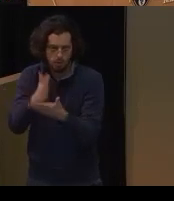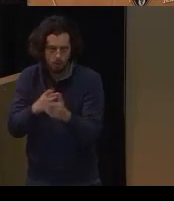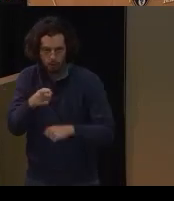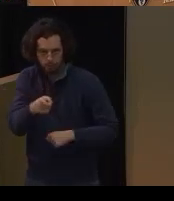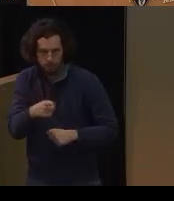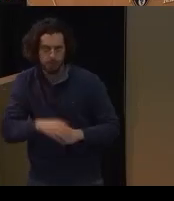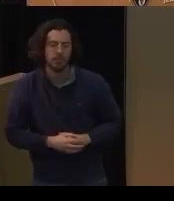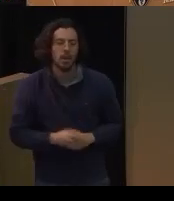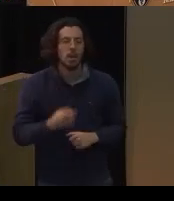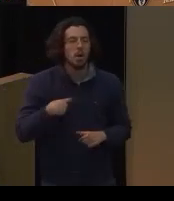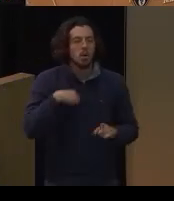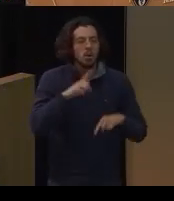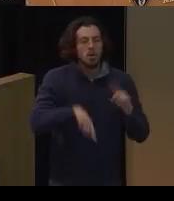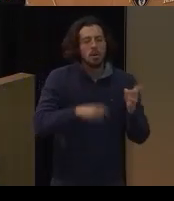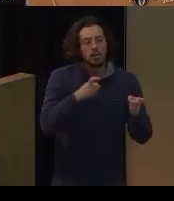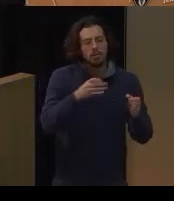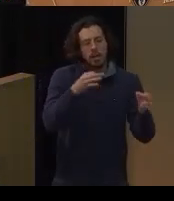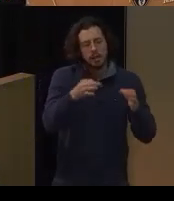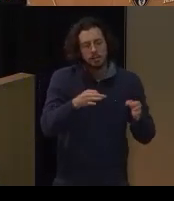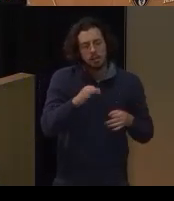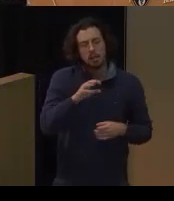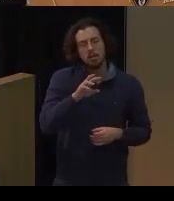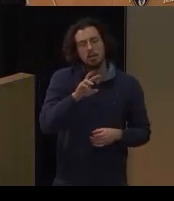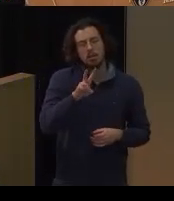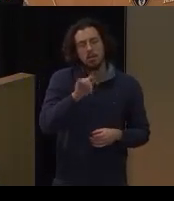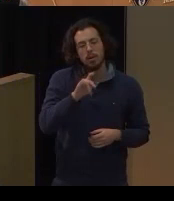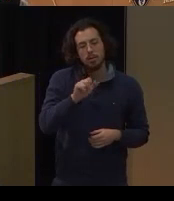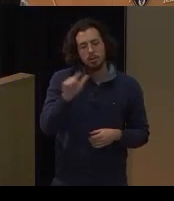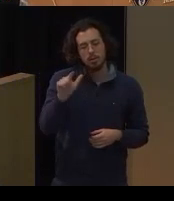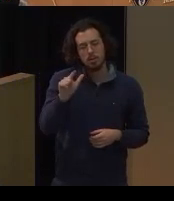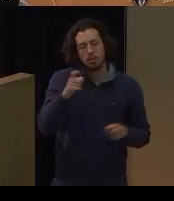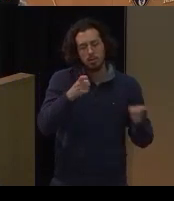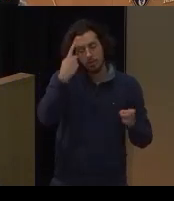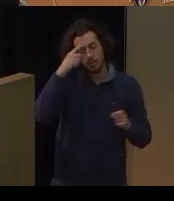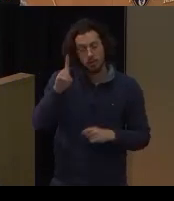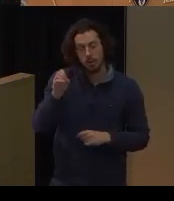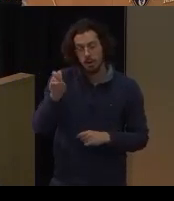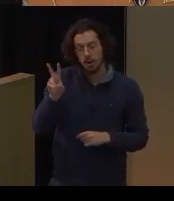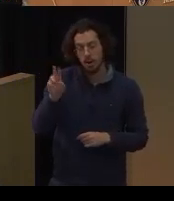volitional control for uh down regulation so when we analyze the text data for down regulation